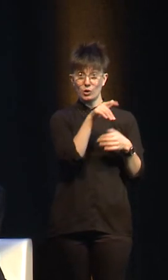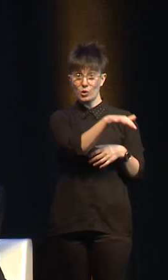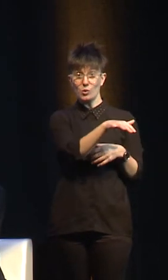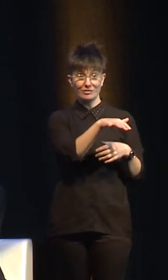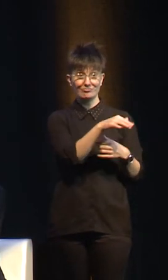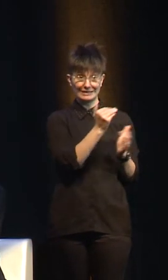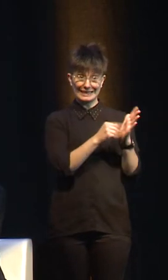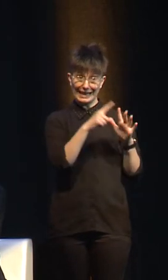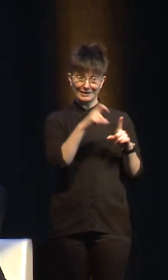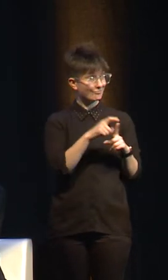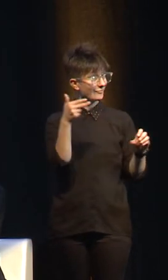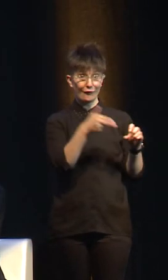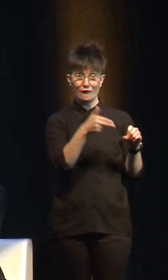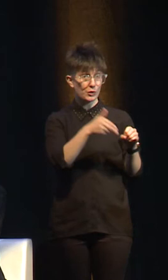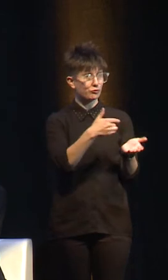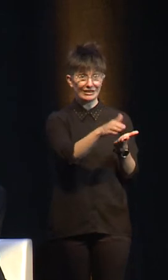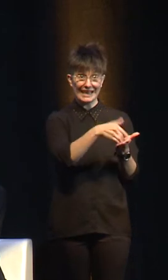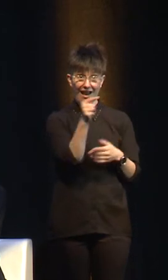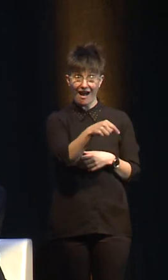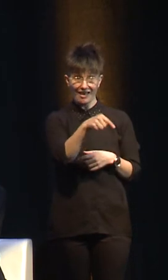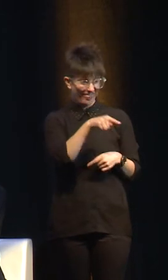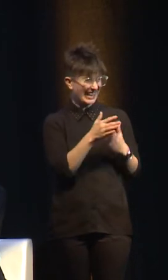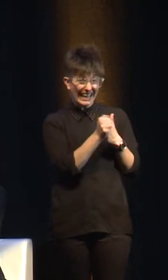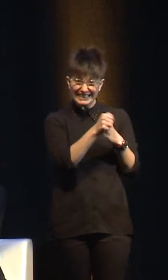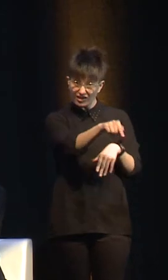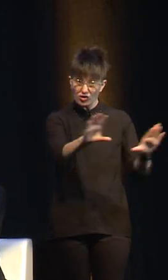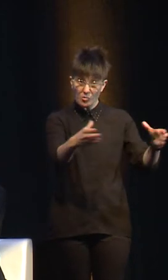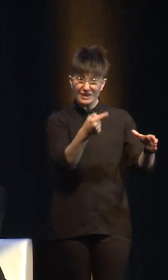we need to we need to grapple with that. And it's um it's that's half our emissions between